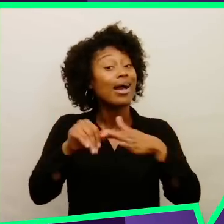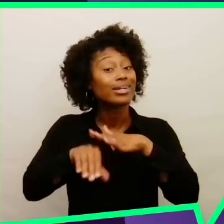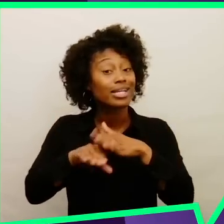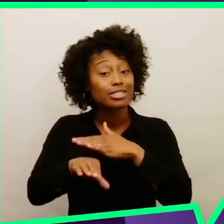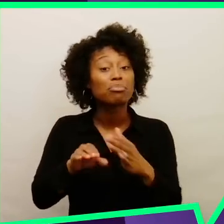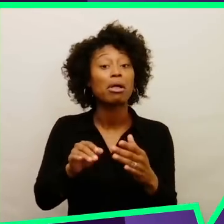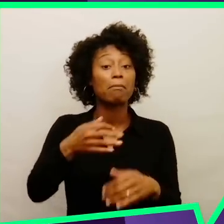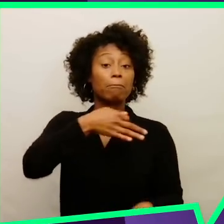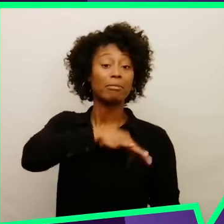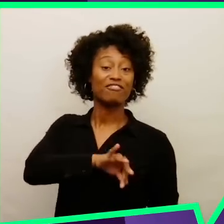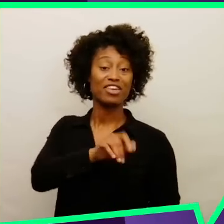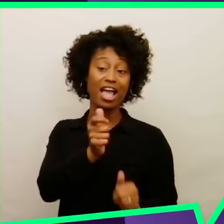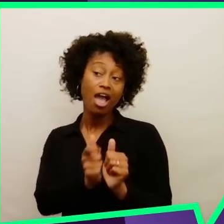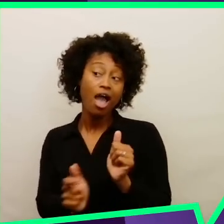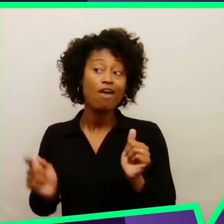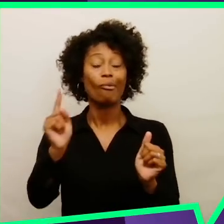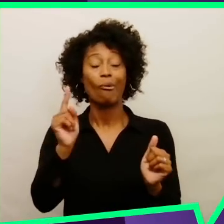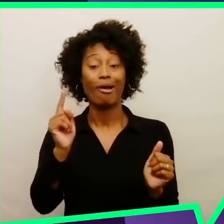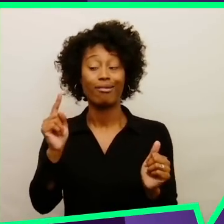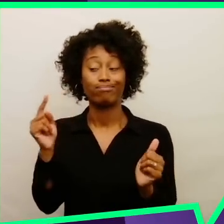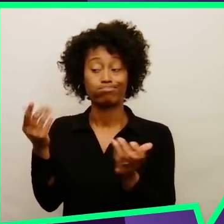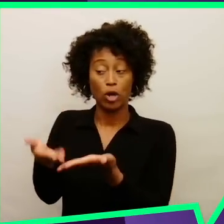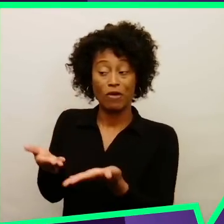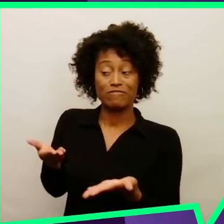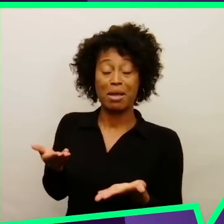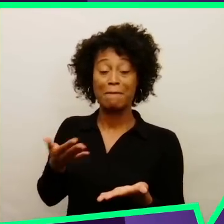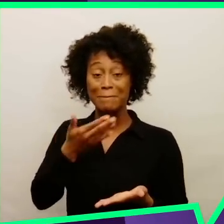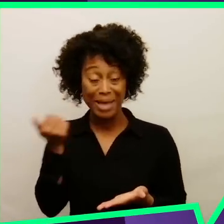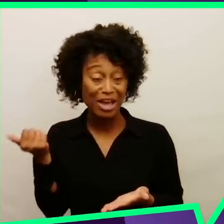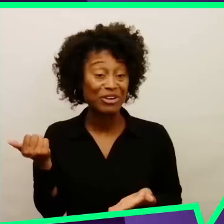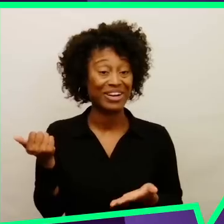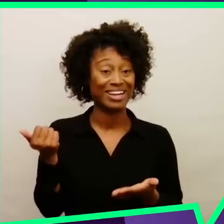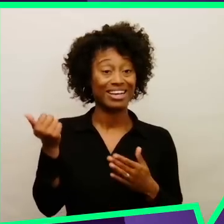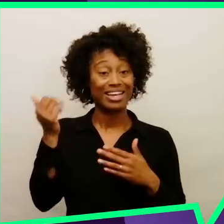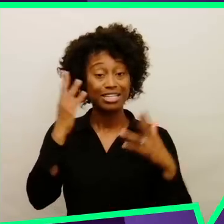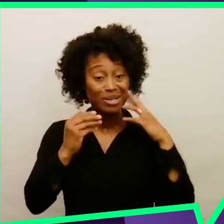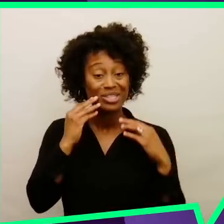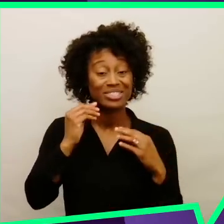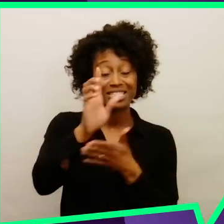They can also benefit from the flexibility and customization that accessibility offers.